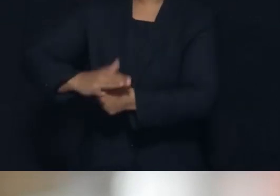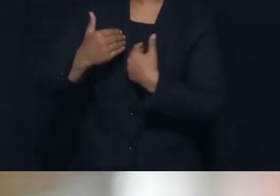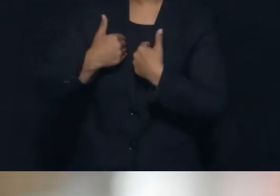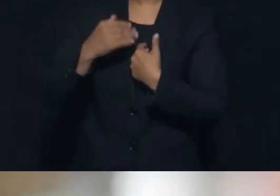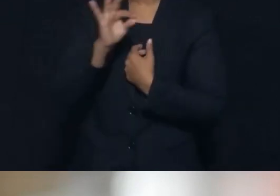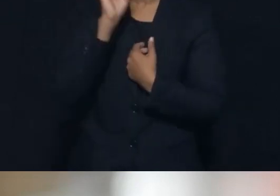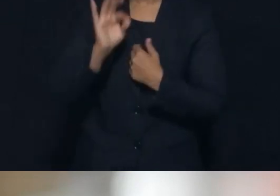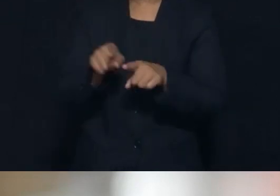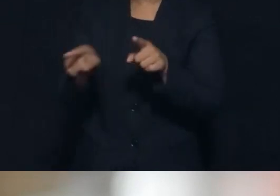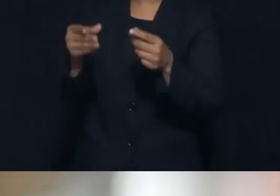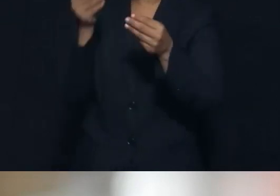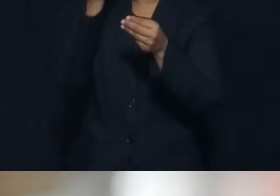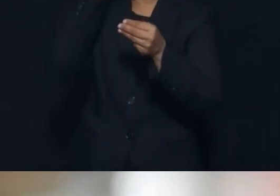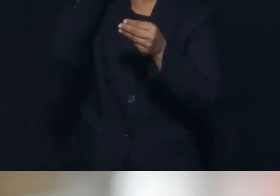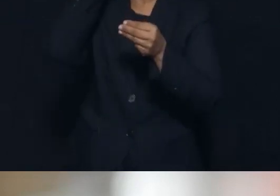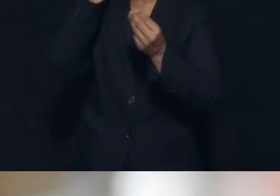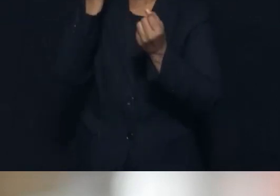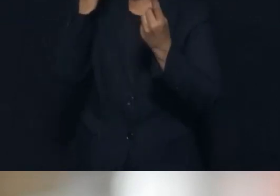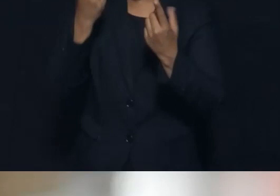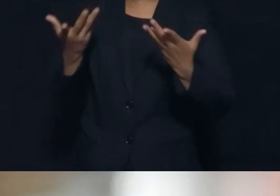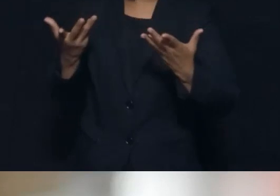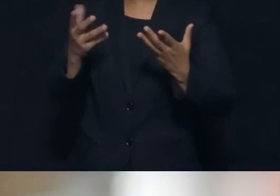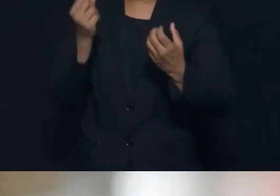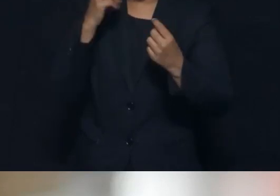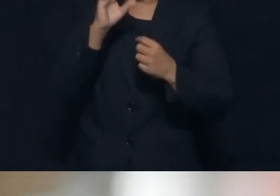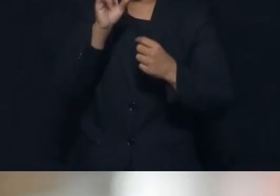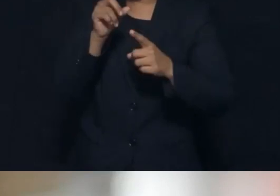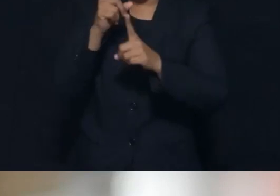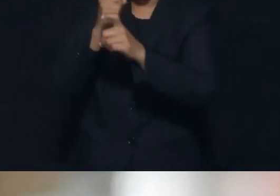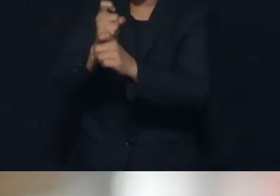So we established the link to facilitate what is accessibility.